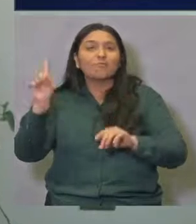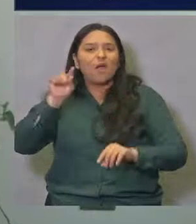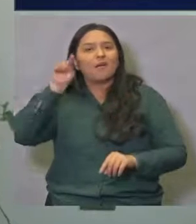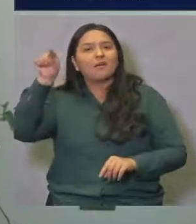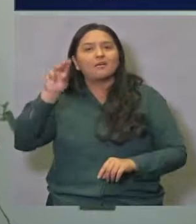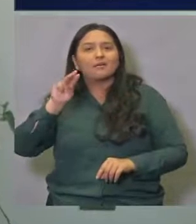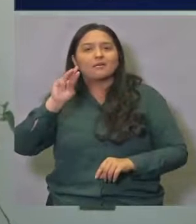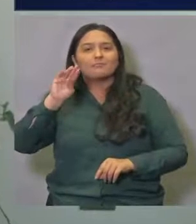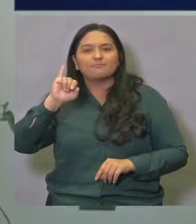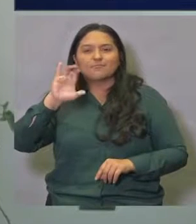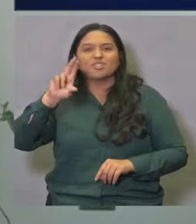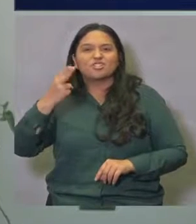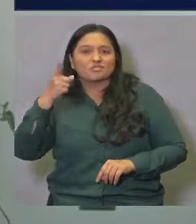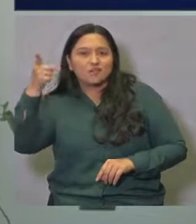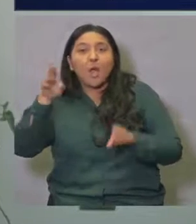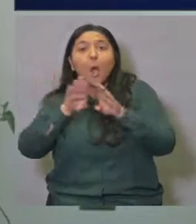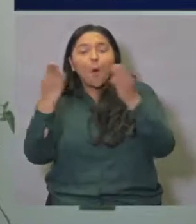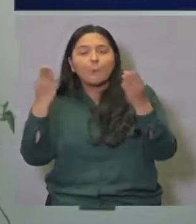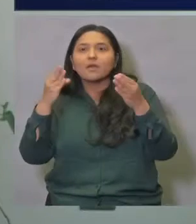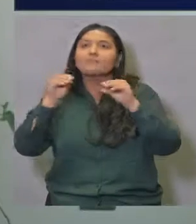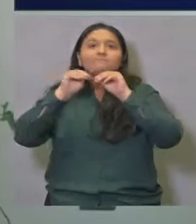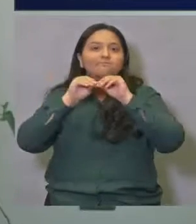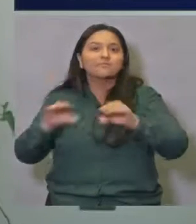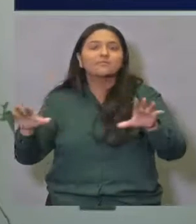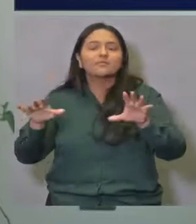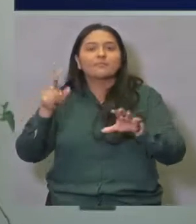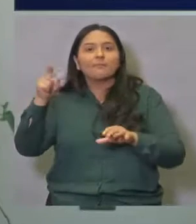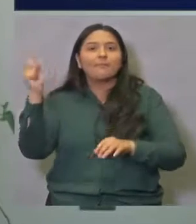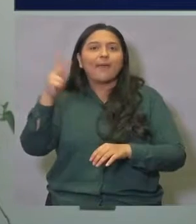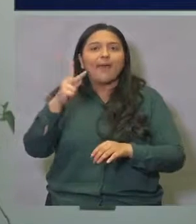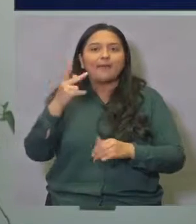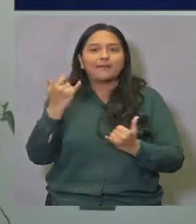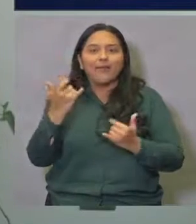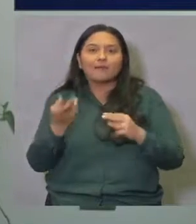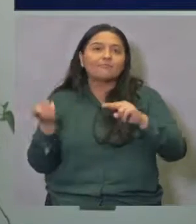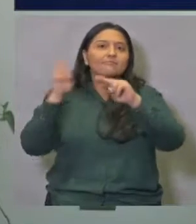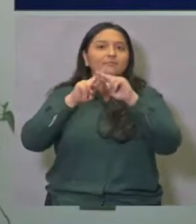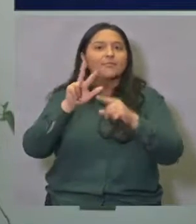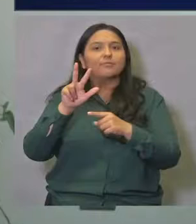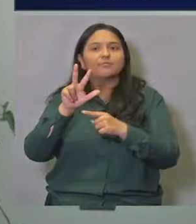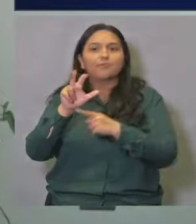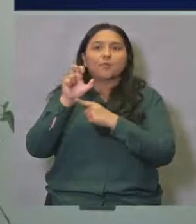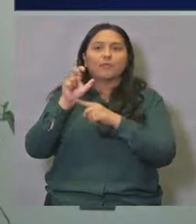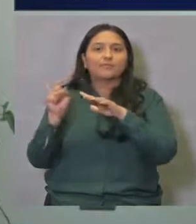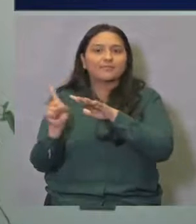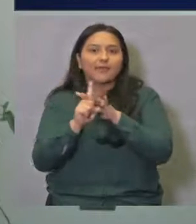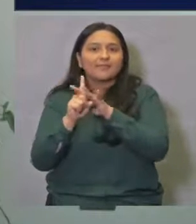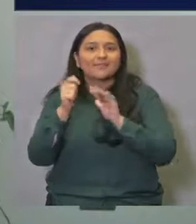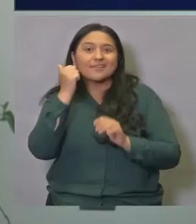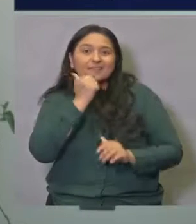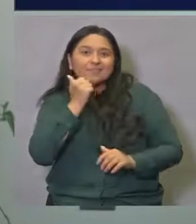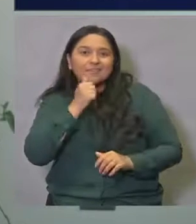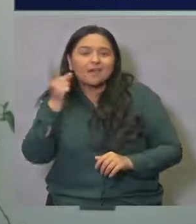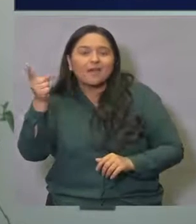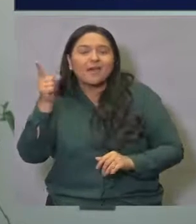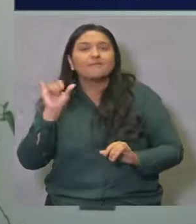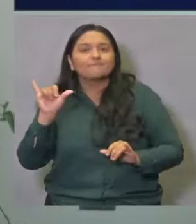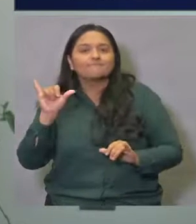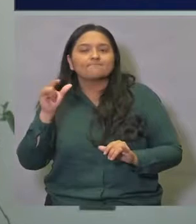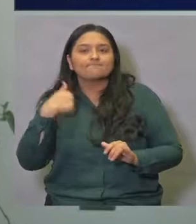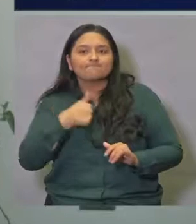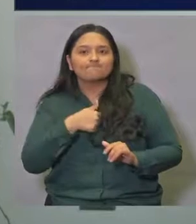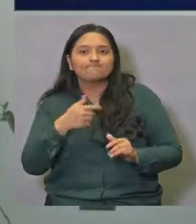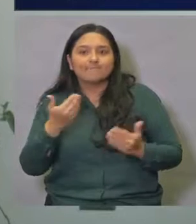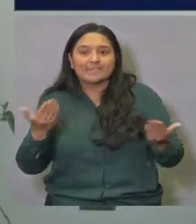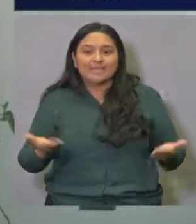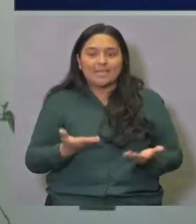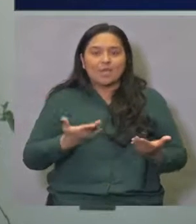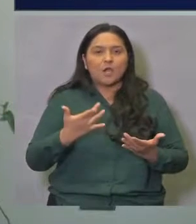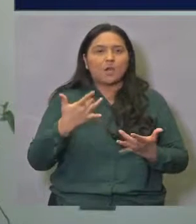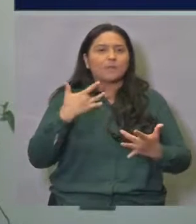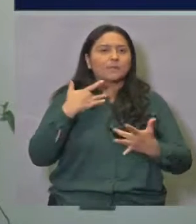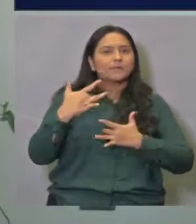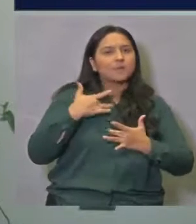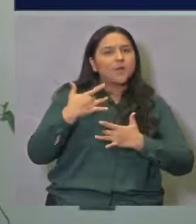CASES STORED IN PLACES LIKE